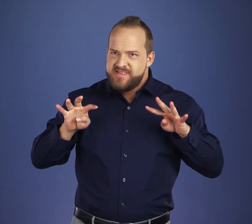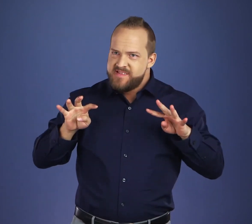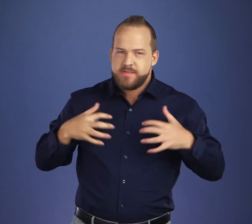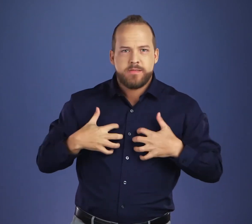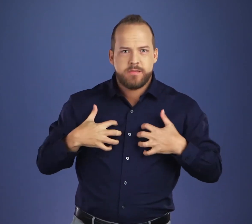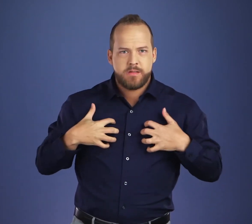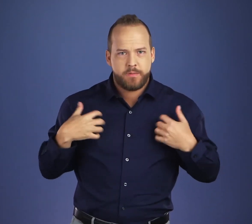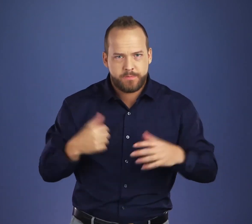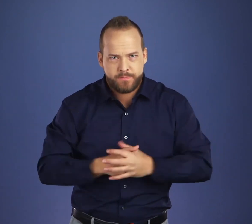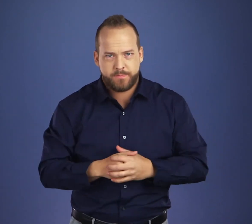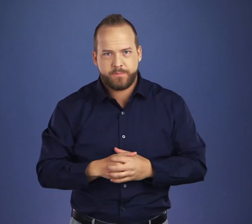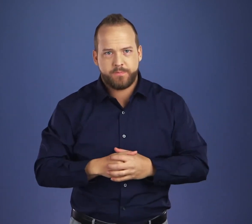“Out he goes!”